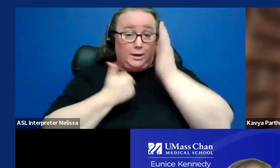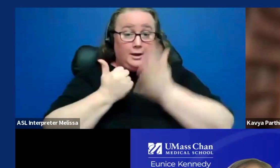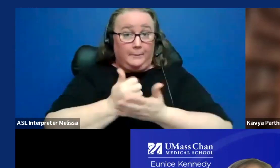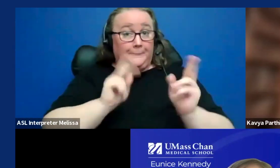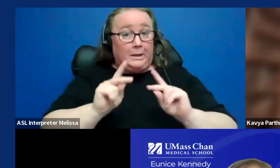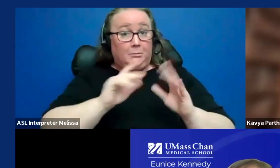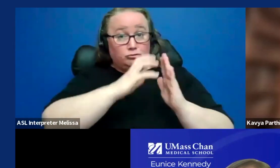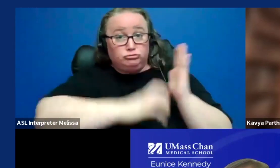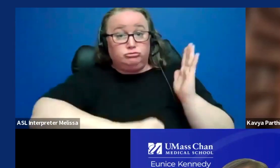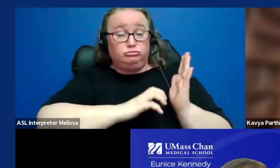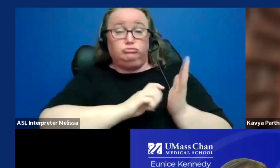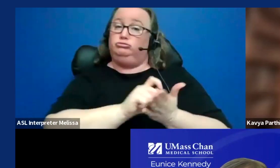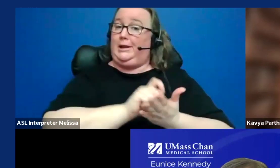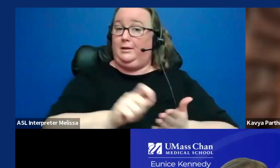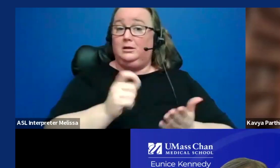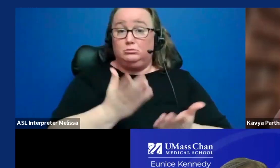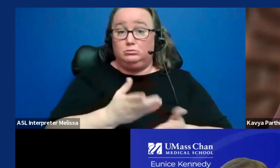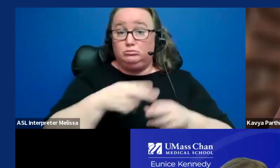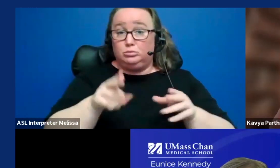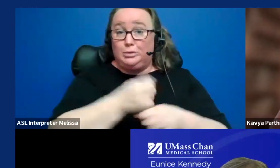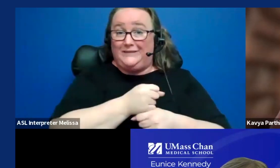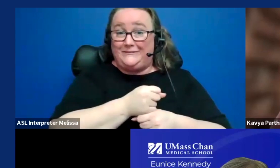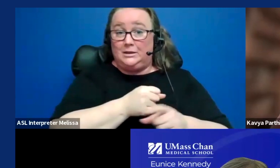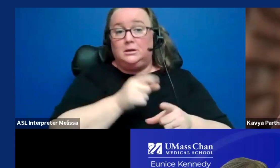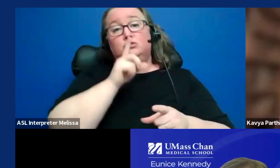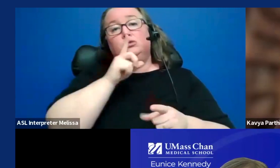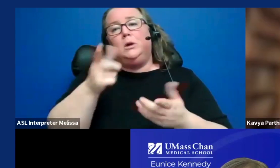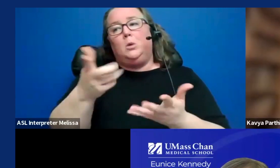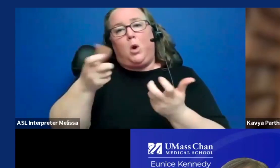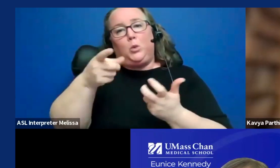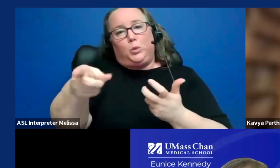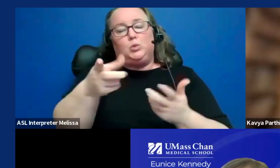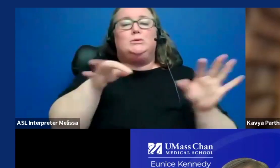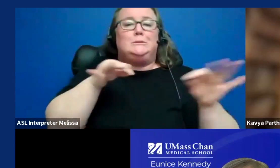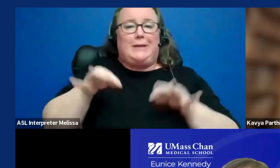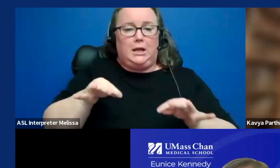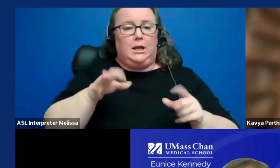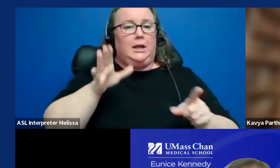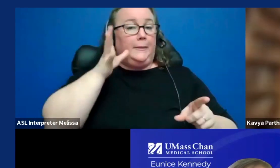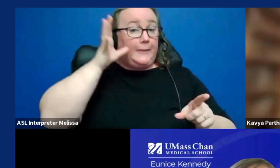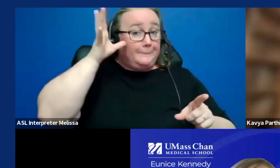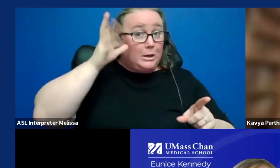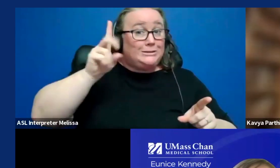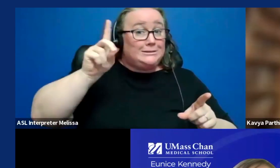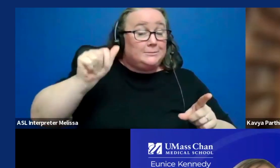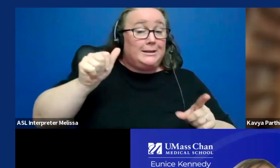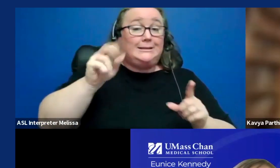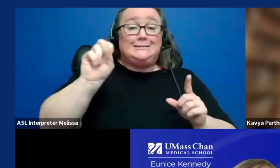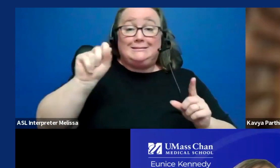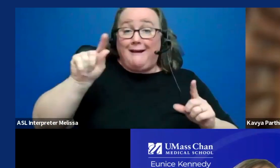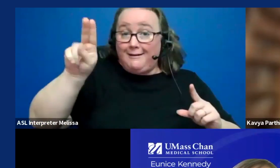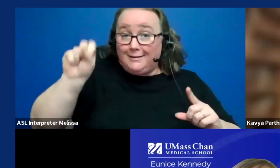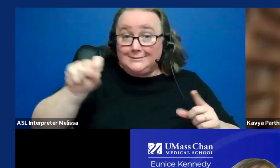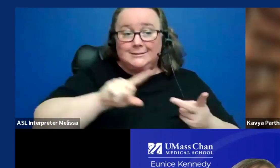Is to explain what the parent's disability status is, explain what accommodations do work for the parent,